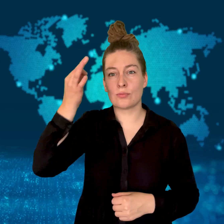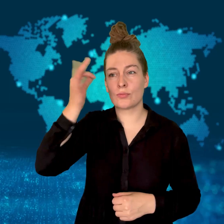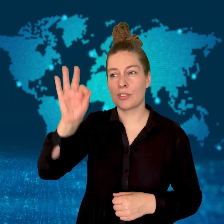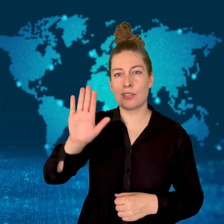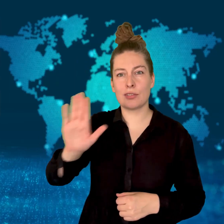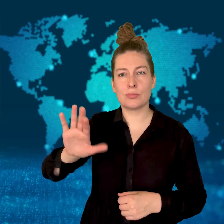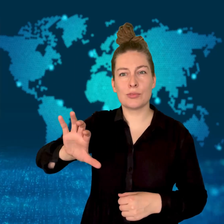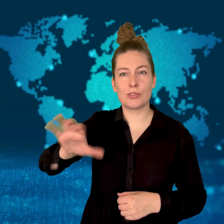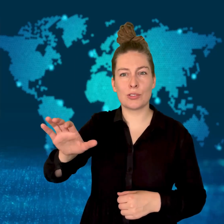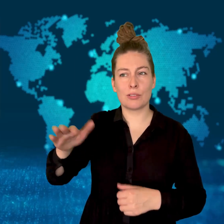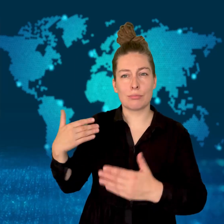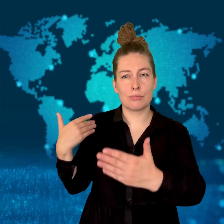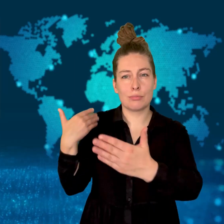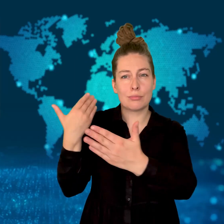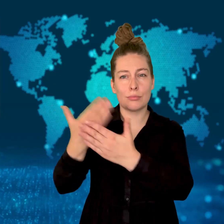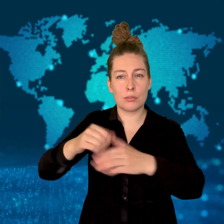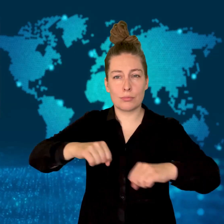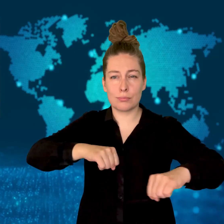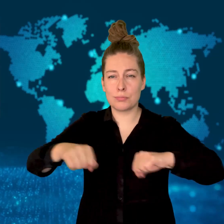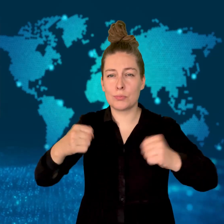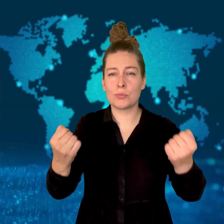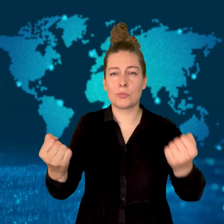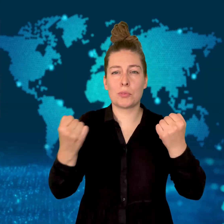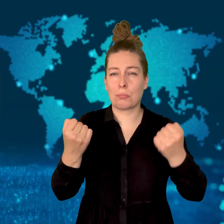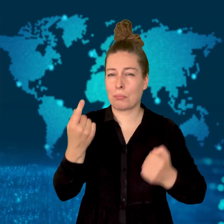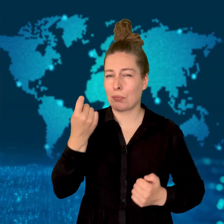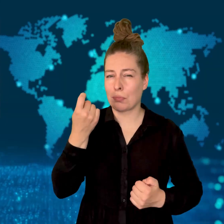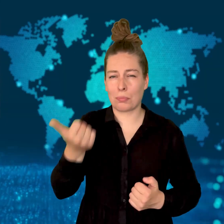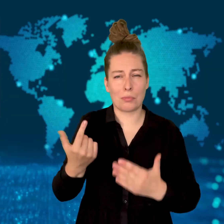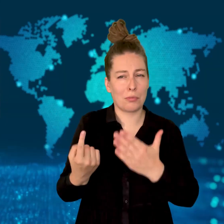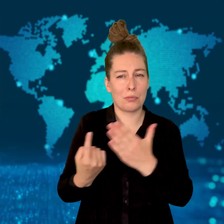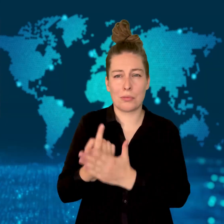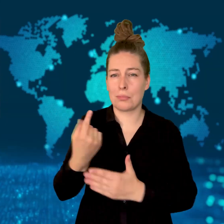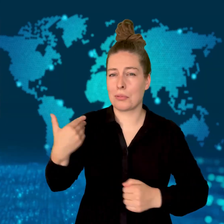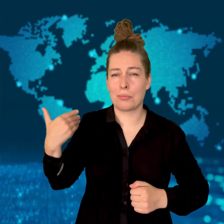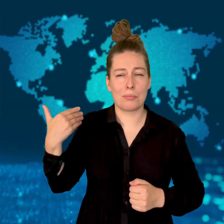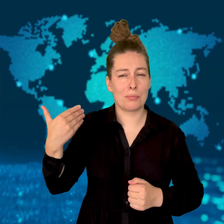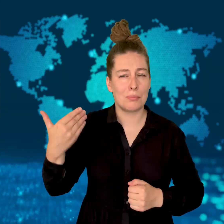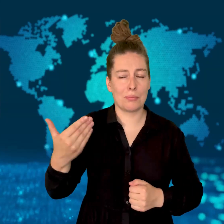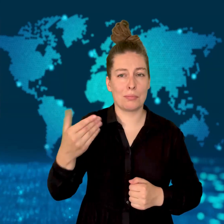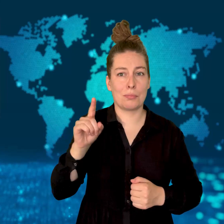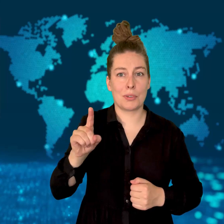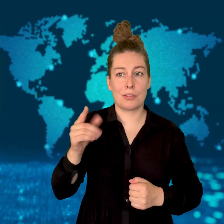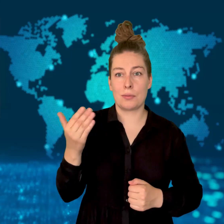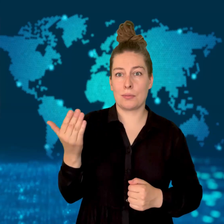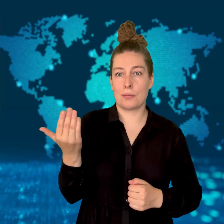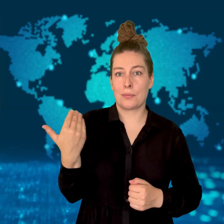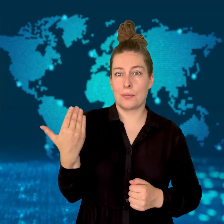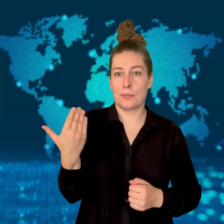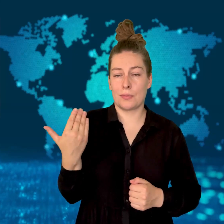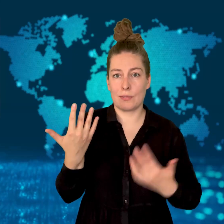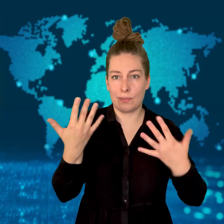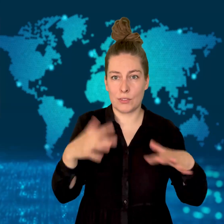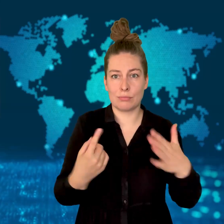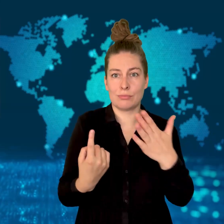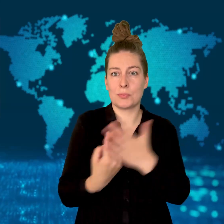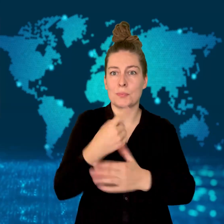[MONIKA]: France has been hit by a strong earthquake, which is rare for the country.